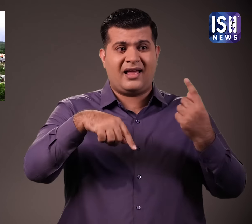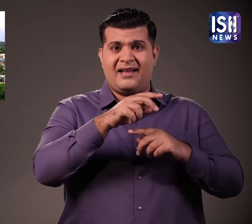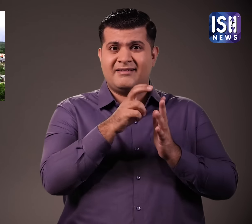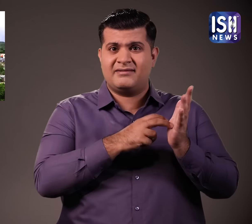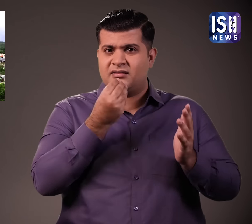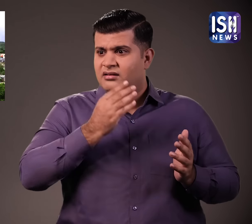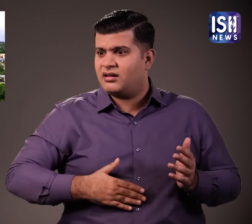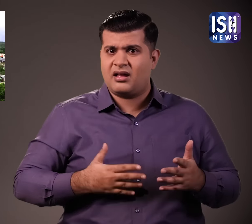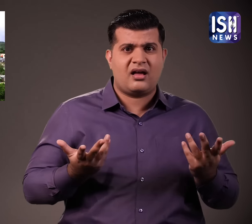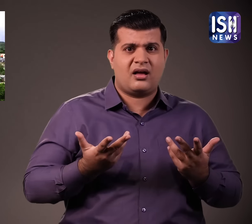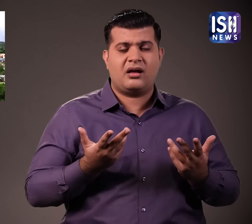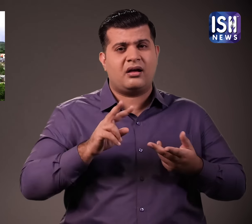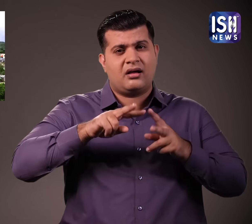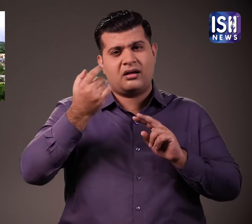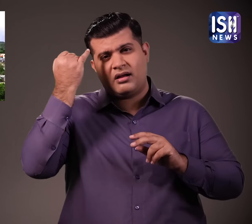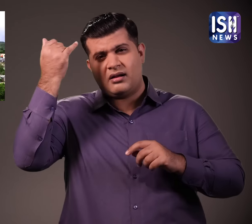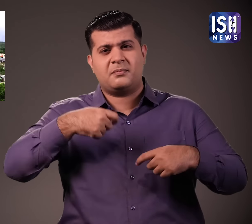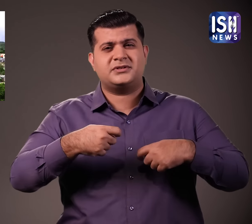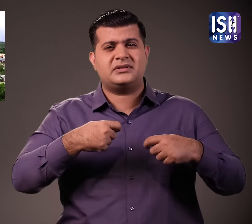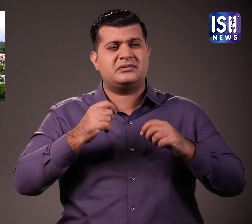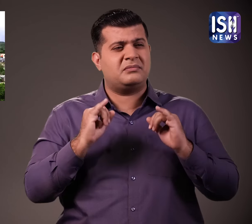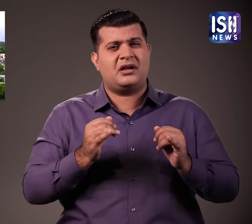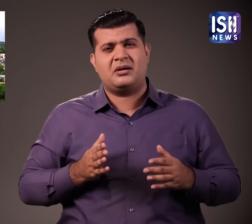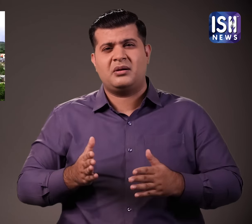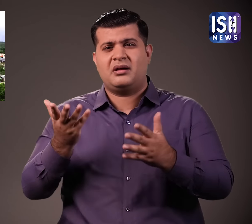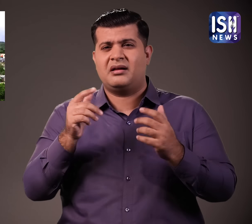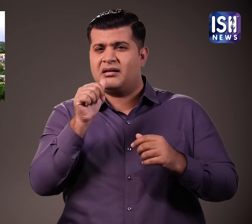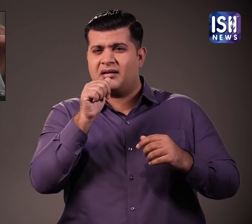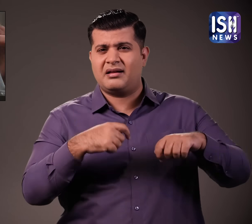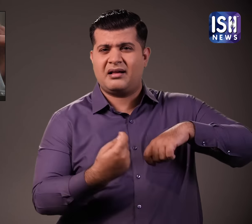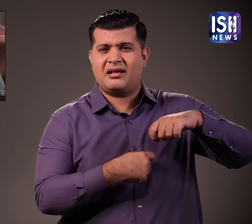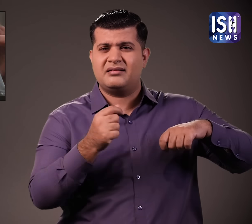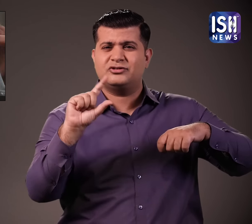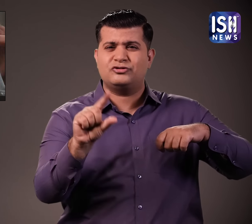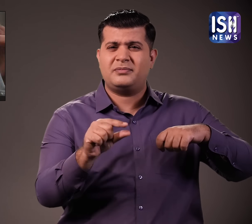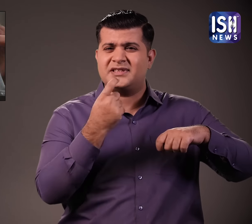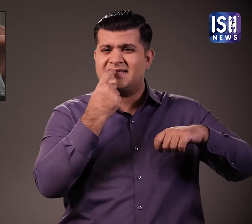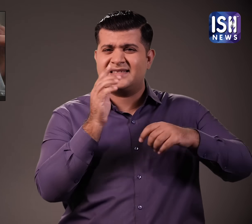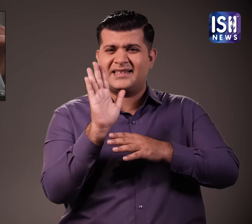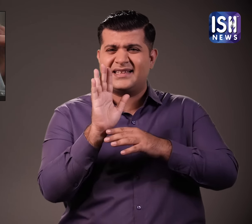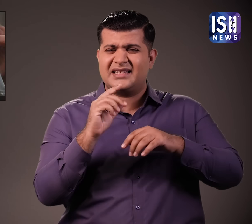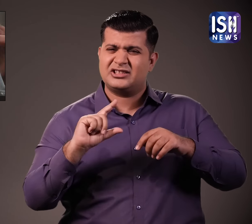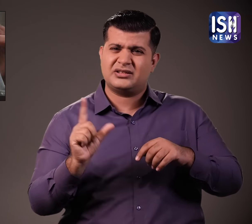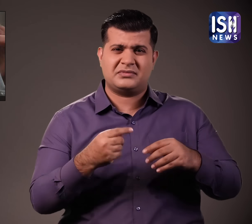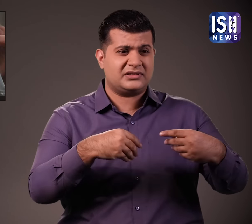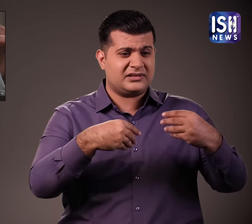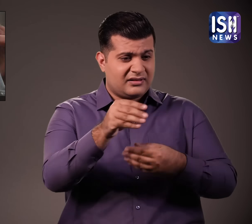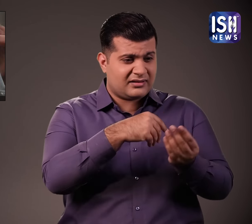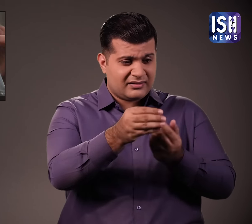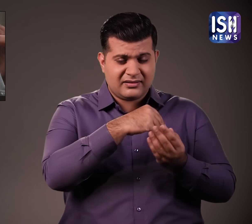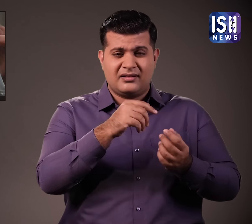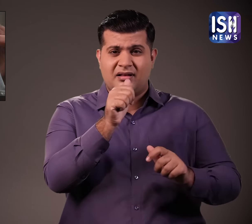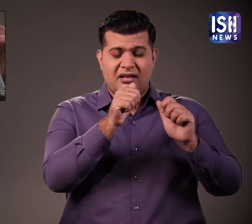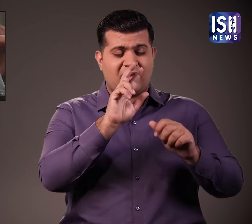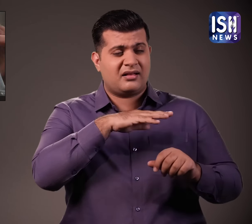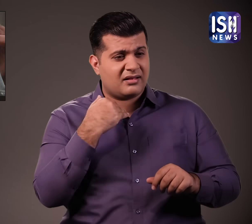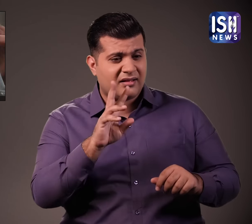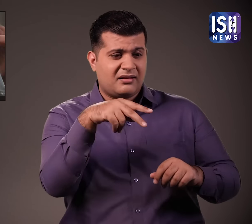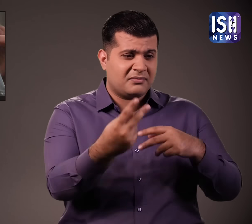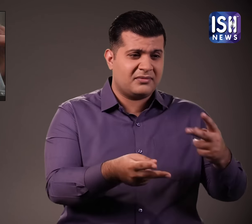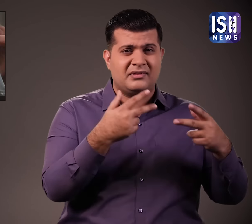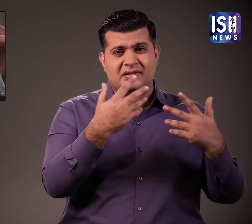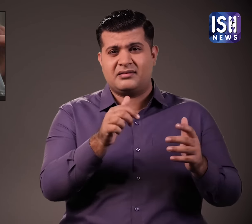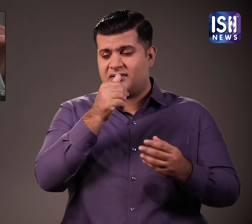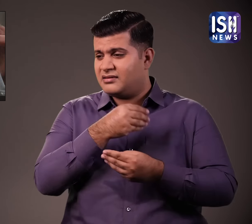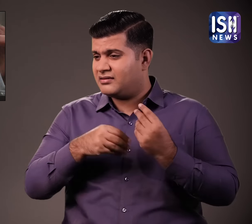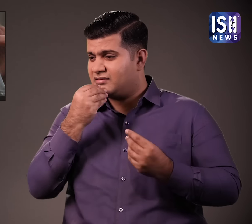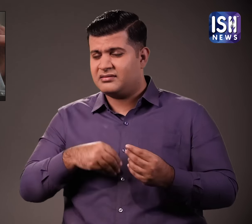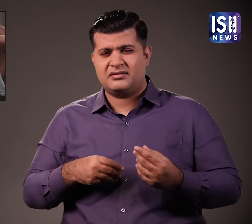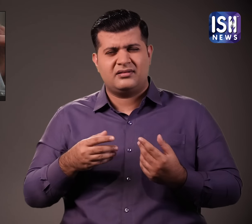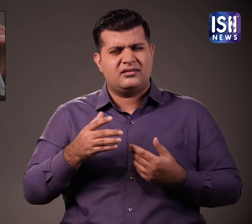To make a living, villagers started manufacturing and selling illegal alcohol.